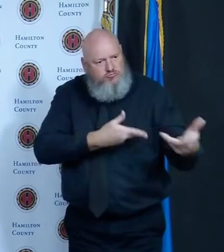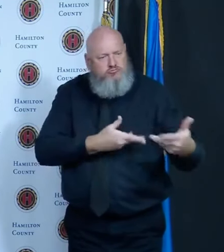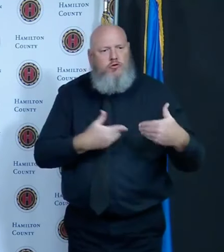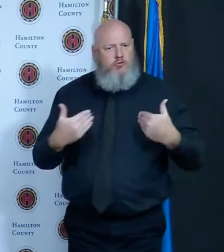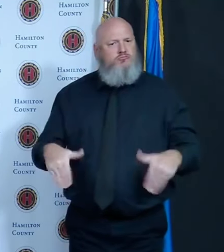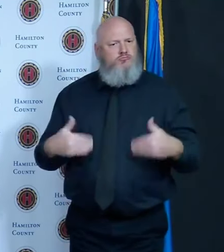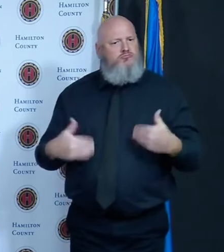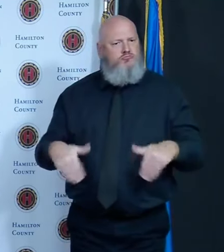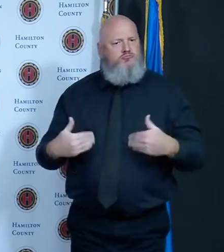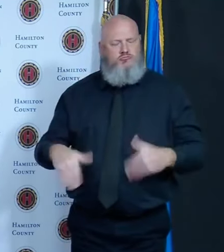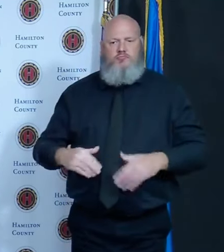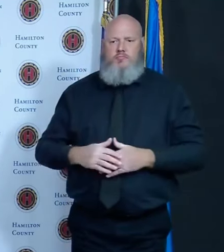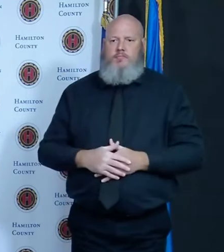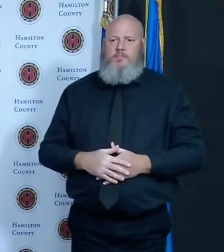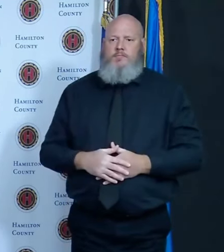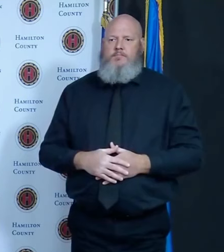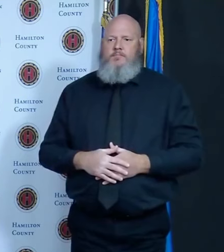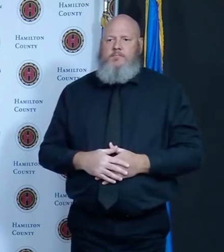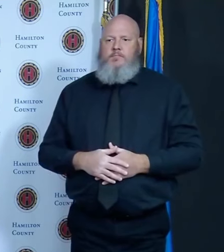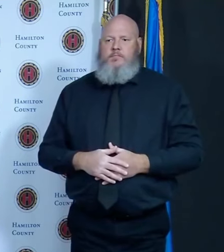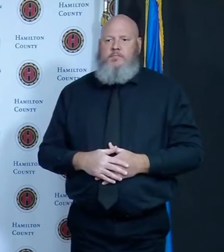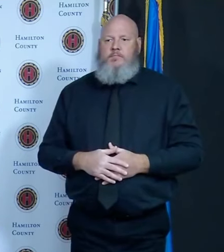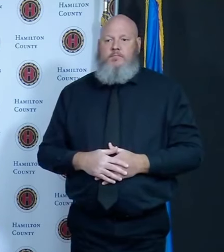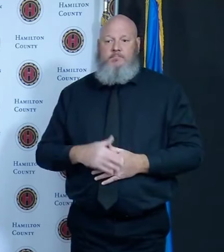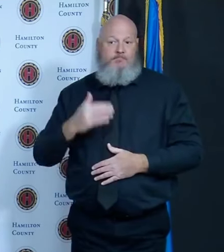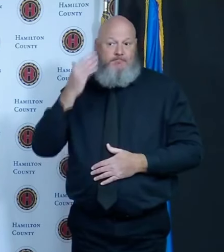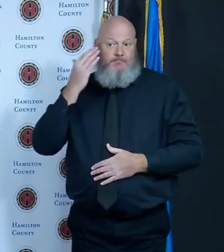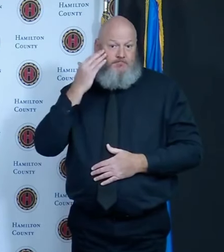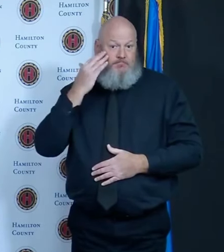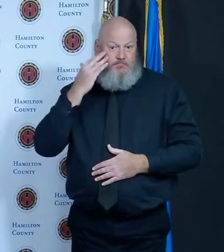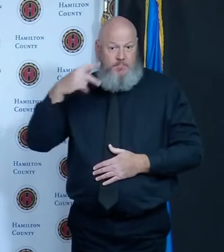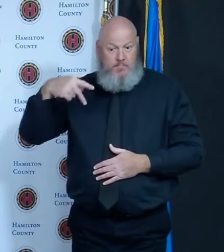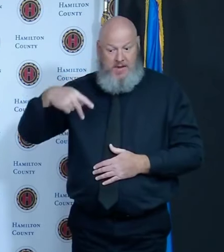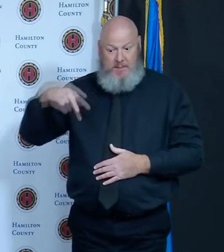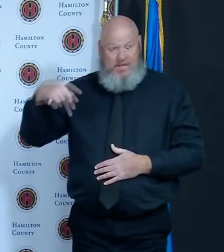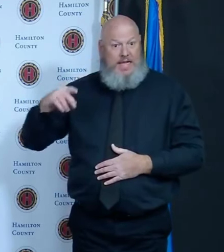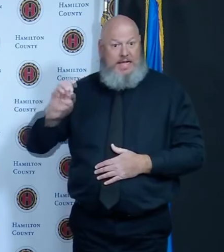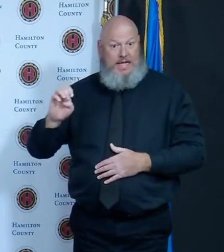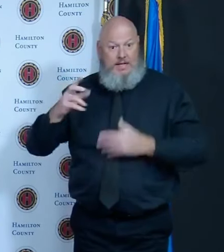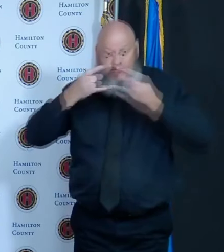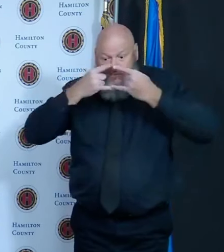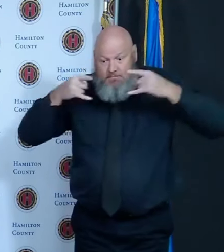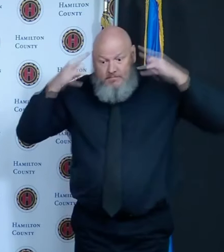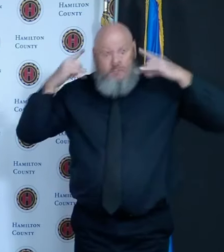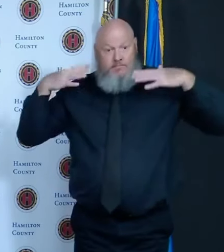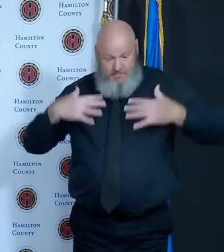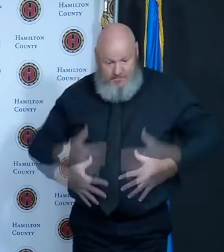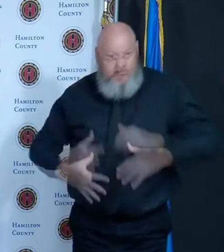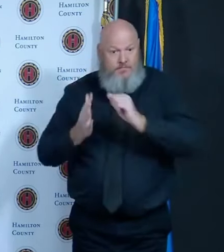distribution by the county for PPE and supplies so the supplies have come in